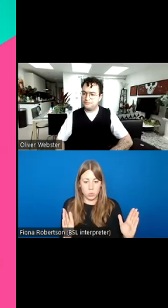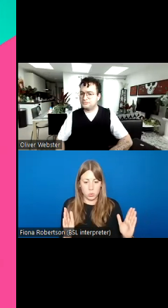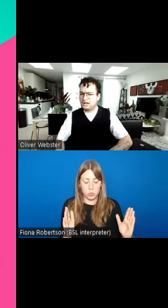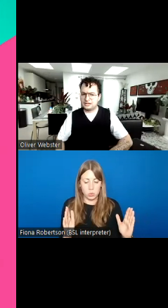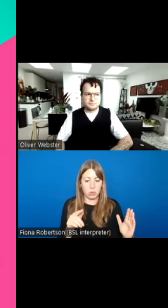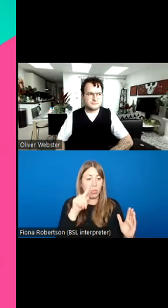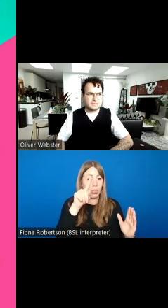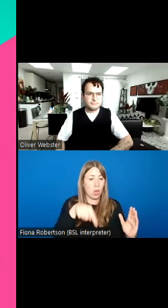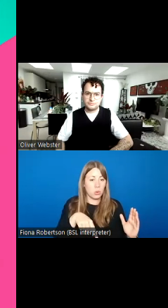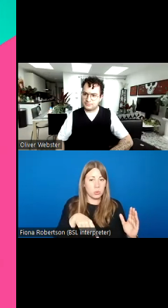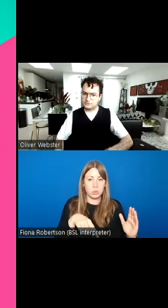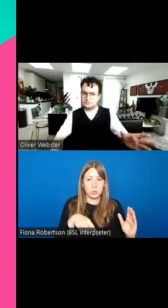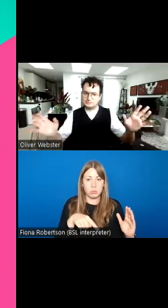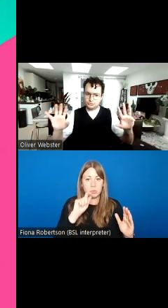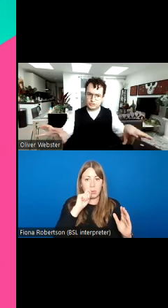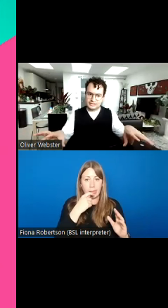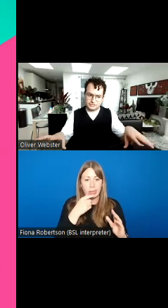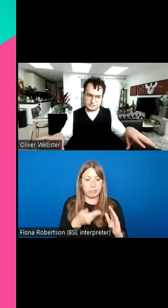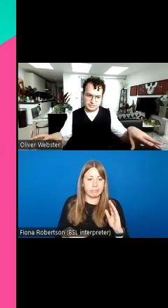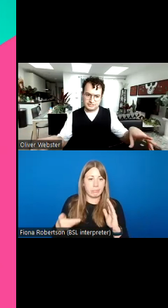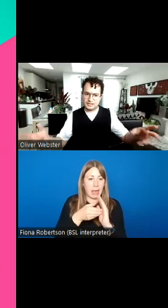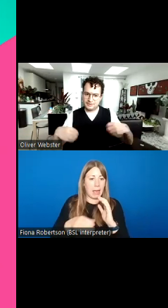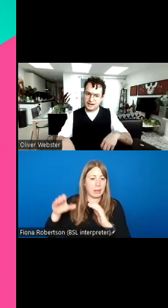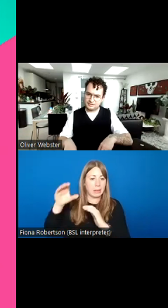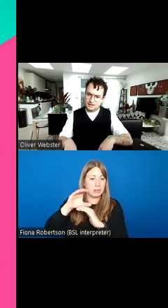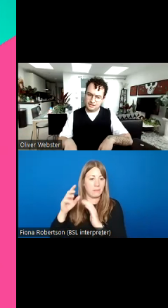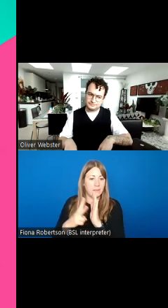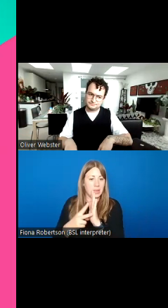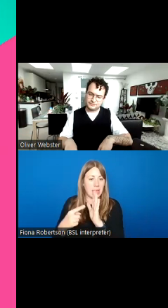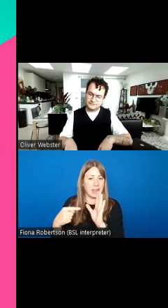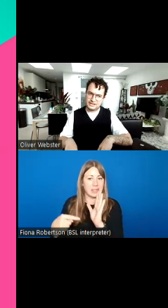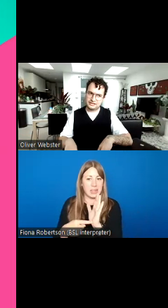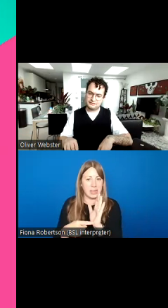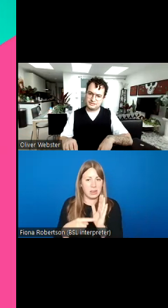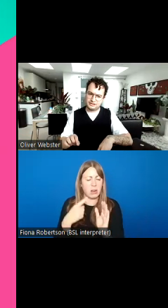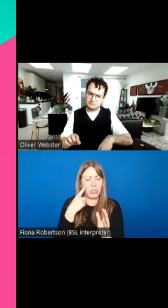as I think most organizations can claim back VAT if there.